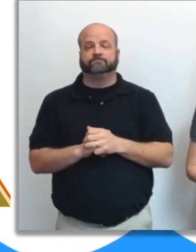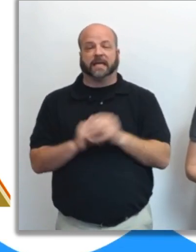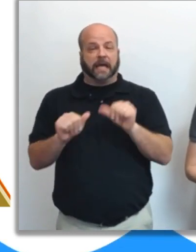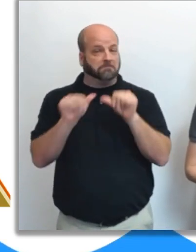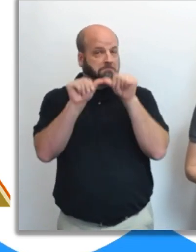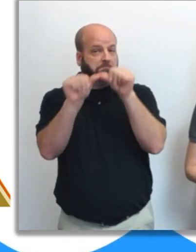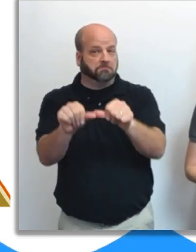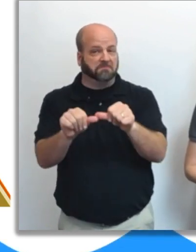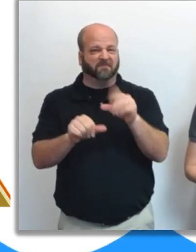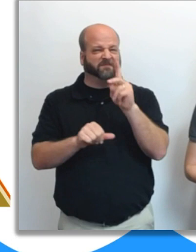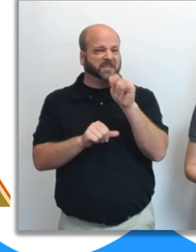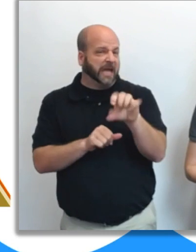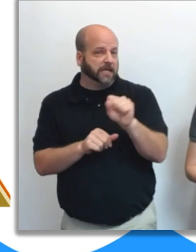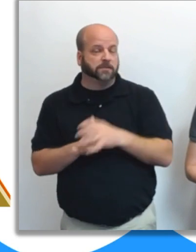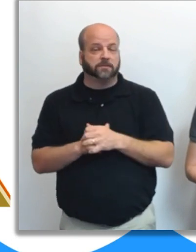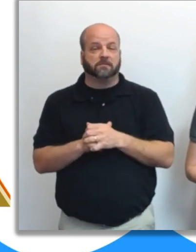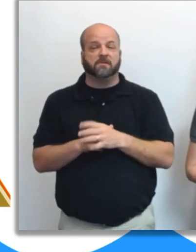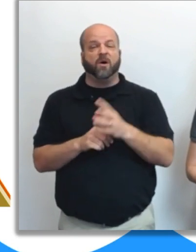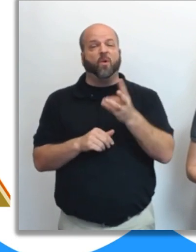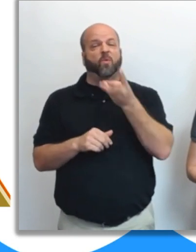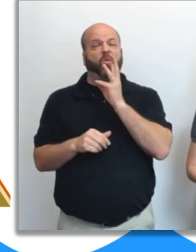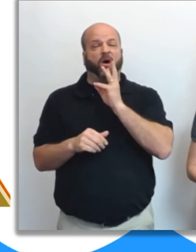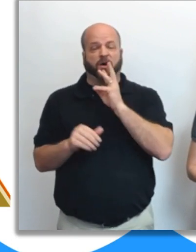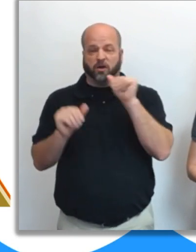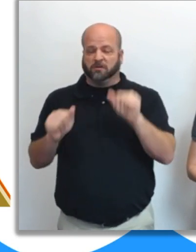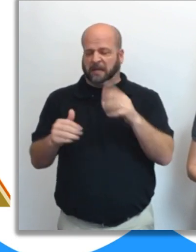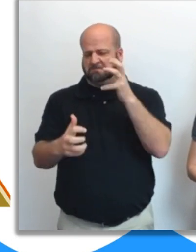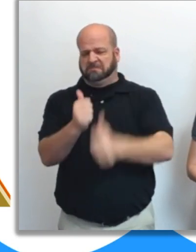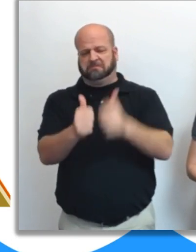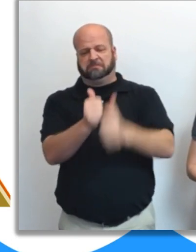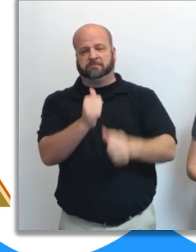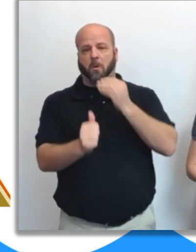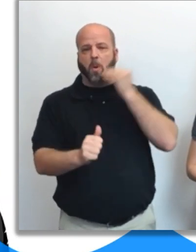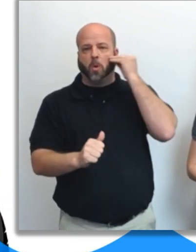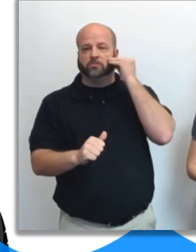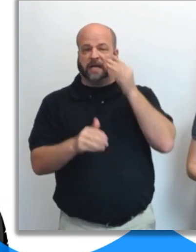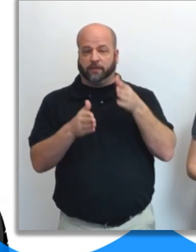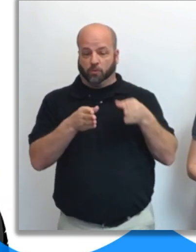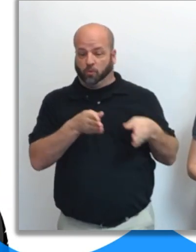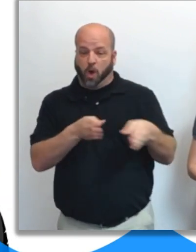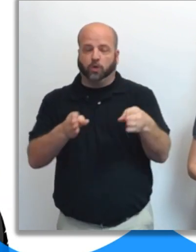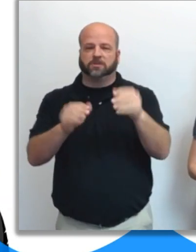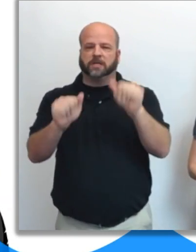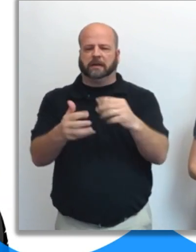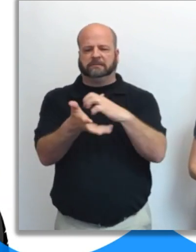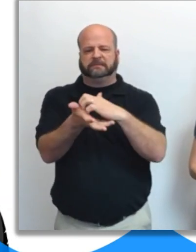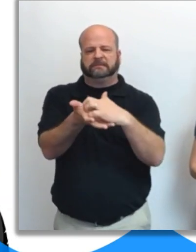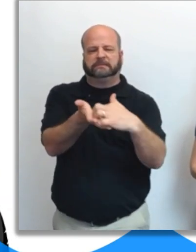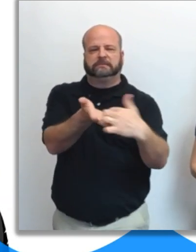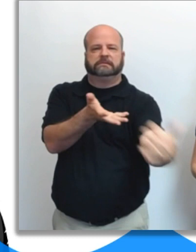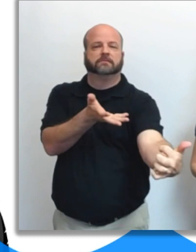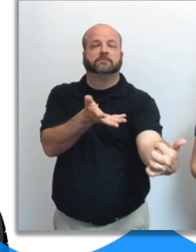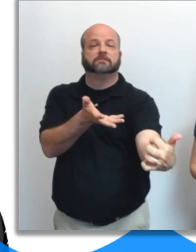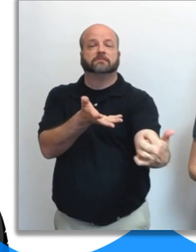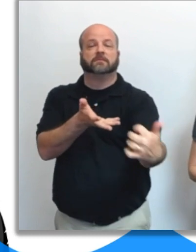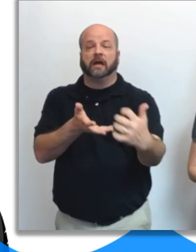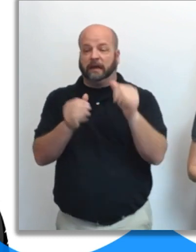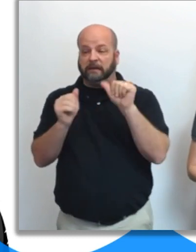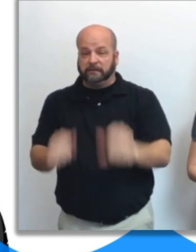Flood waters can damage or destroy homes and wash out roadways. Flood water can also carry away vehicles!